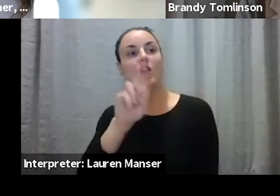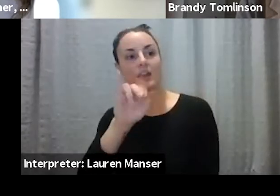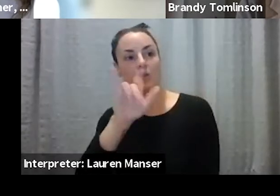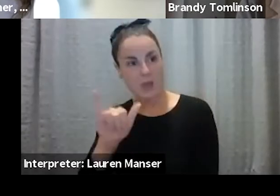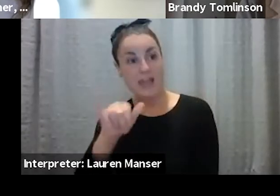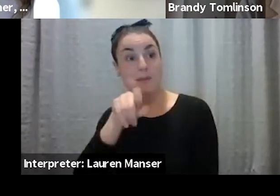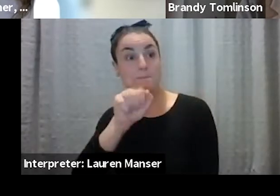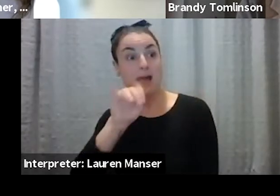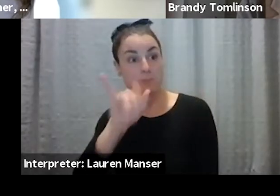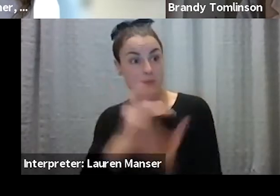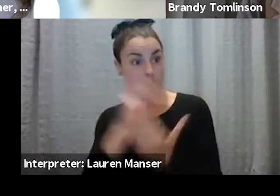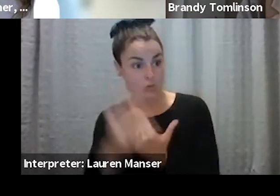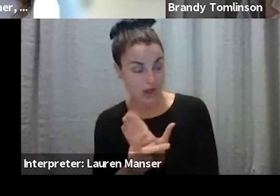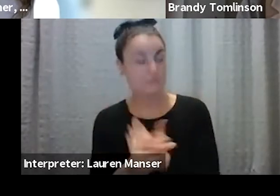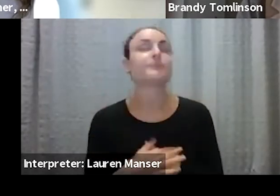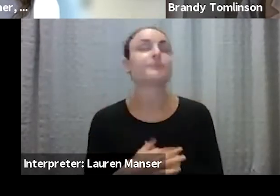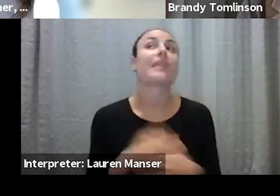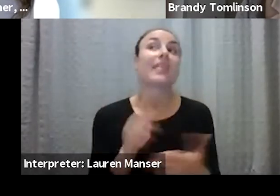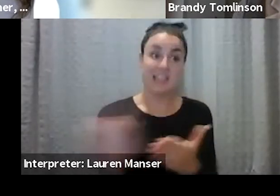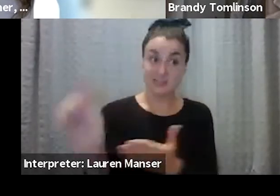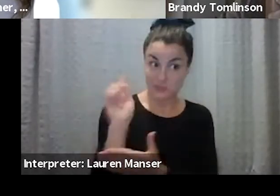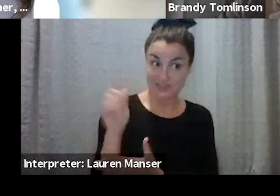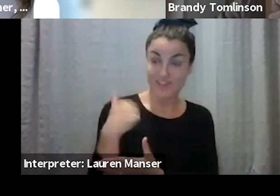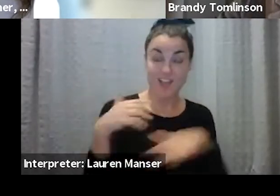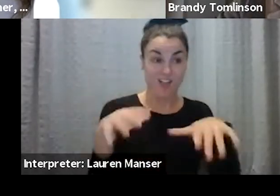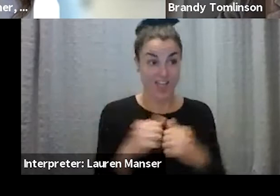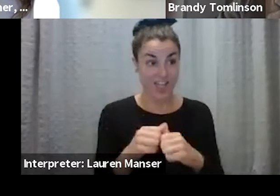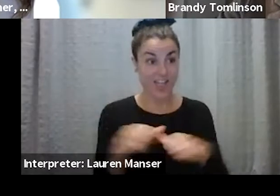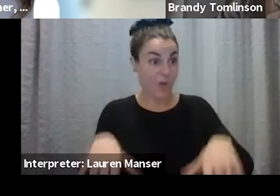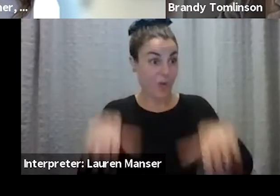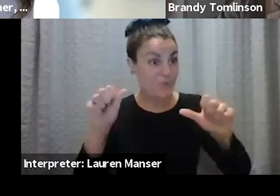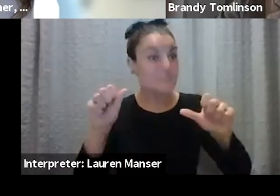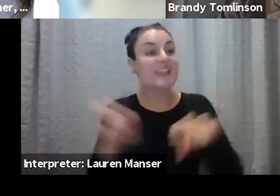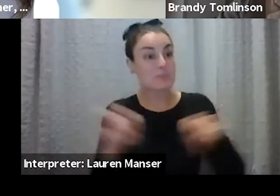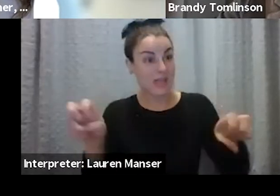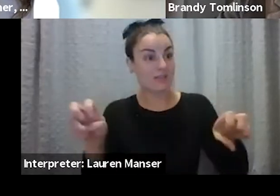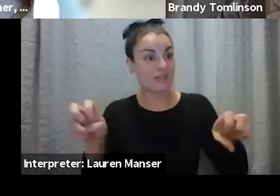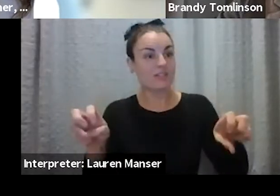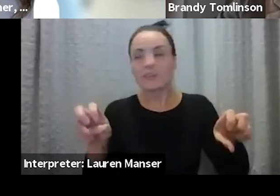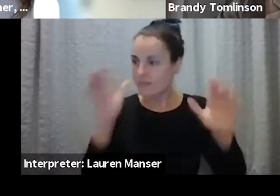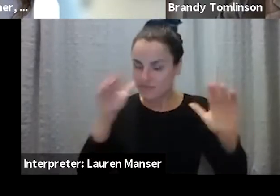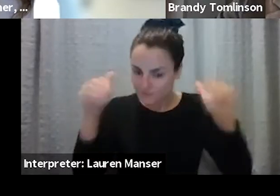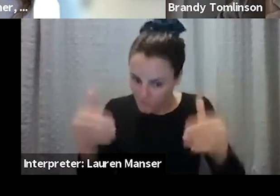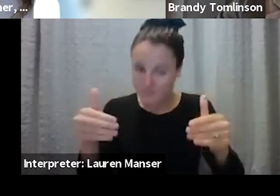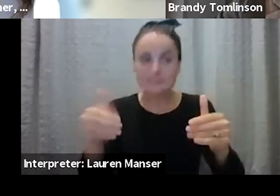And last week I had the pleasure of hosting a panel dedicated to the topic of COVID-19